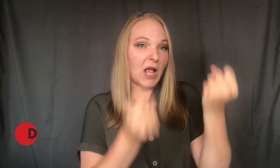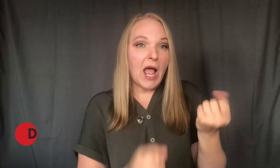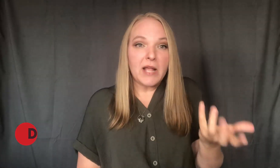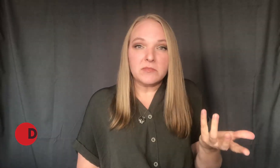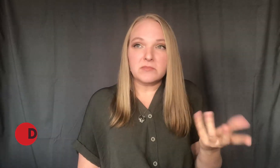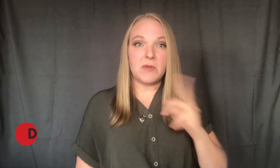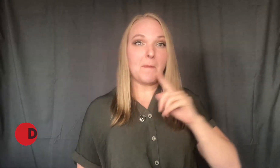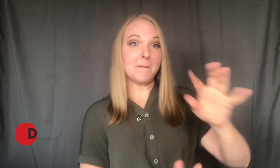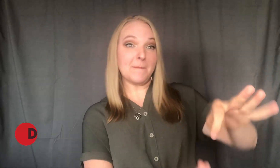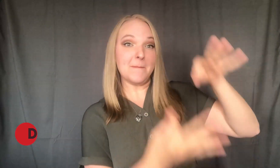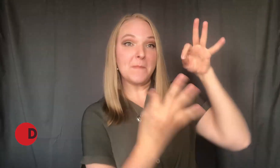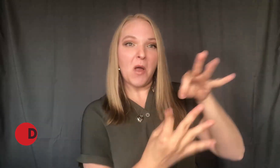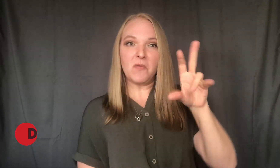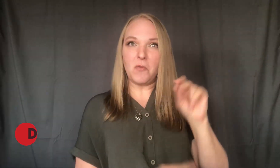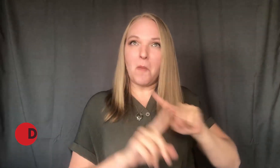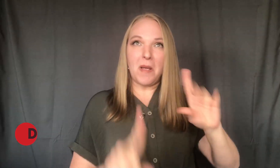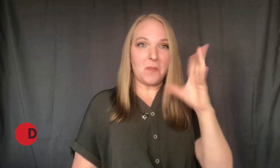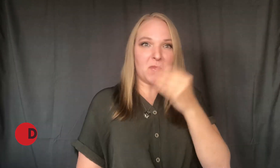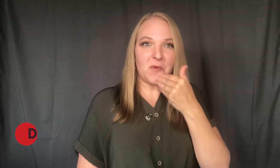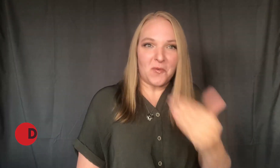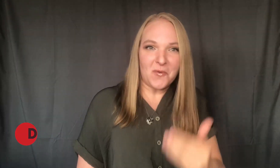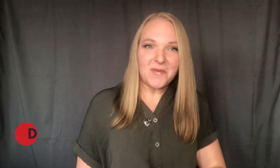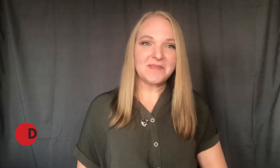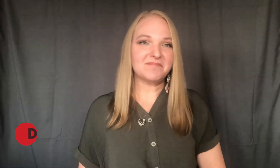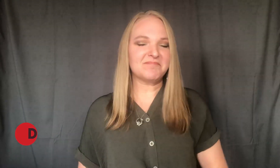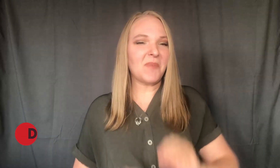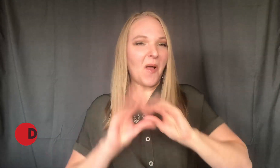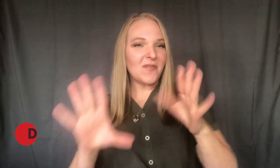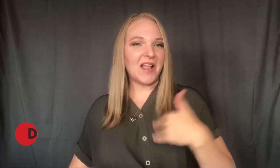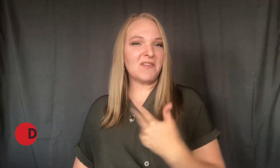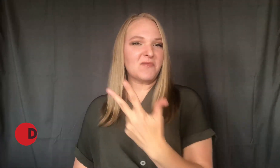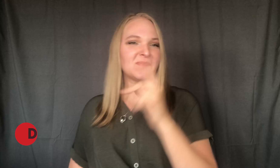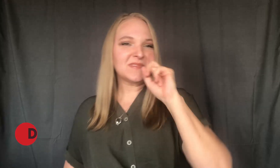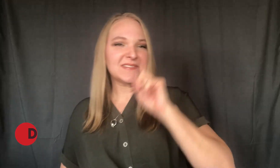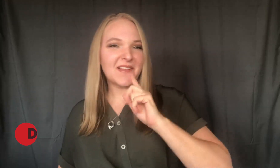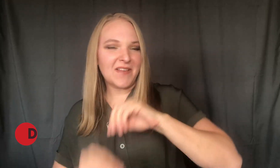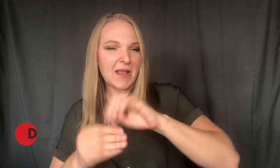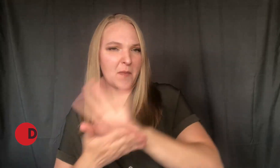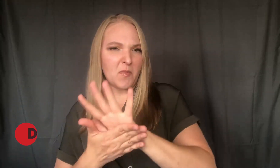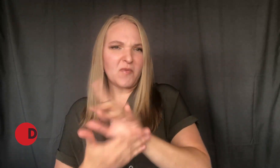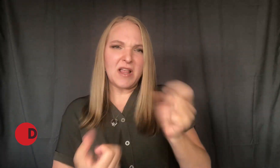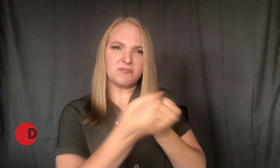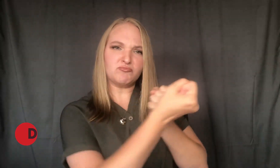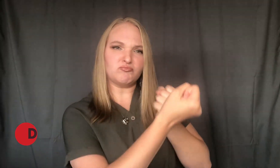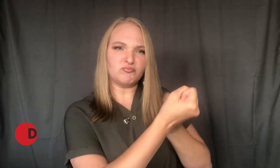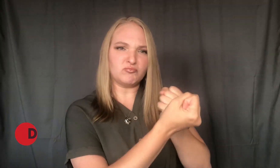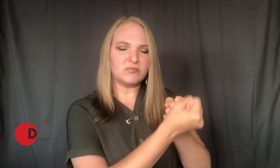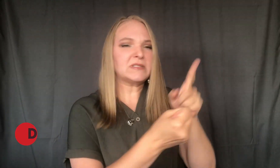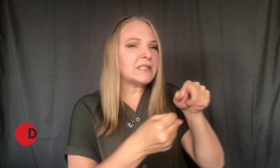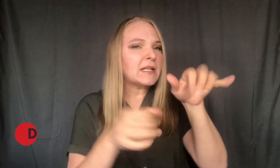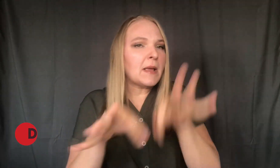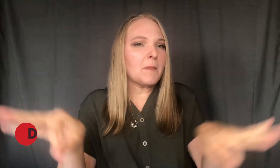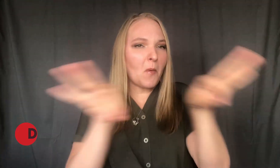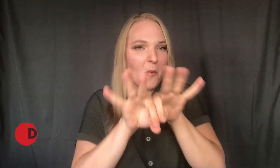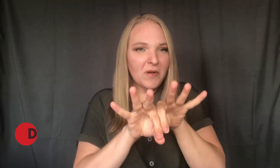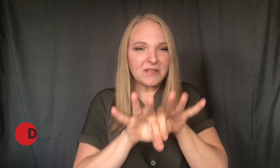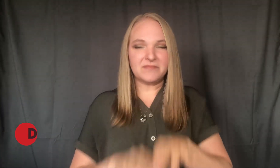Obviously she had three Deaf people in the movie supporting her, which is important.